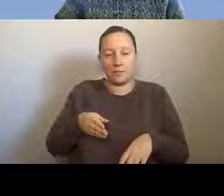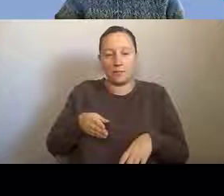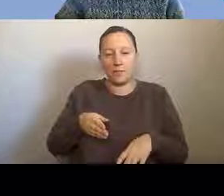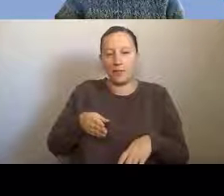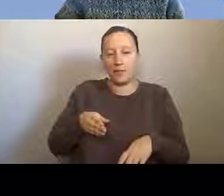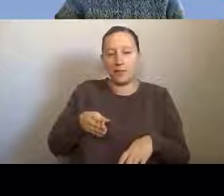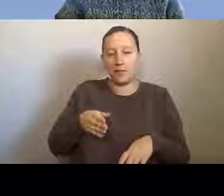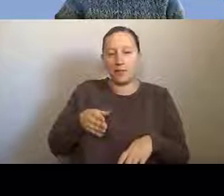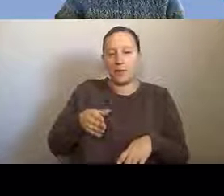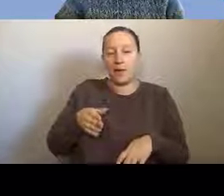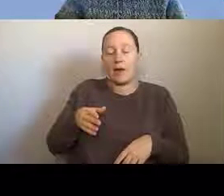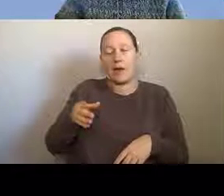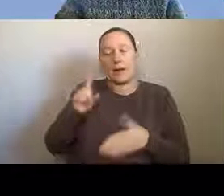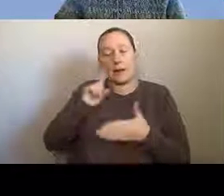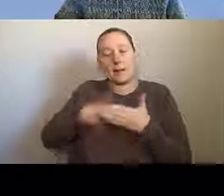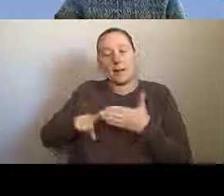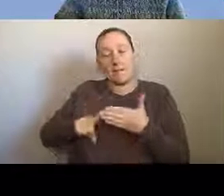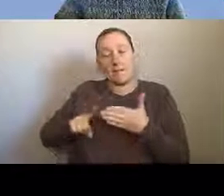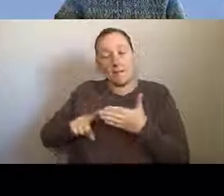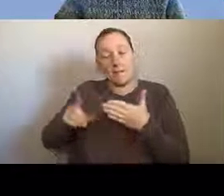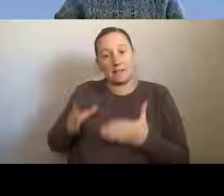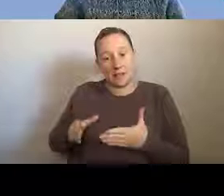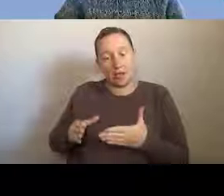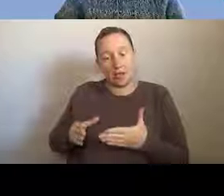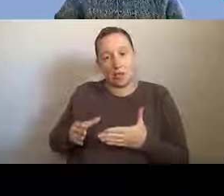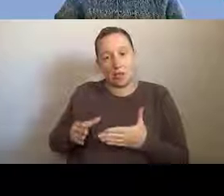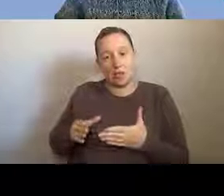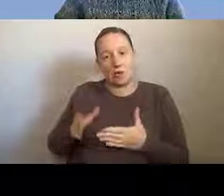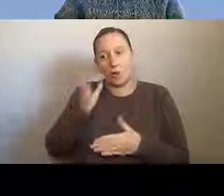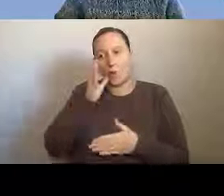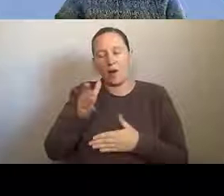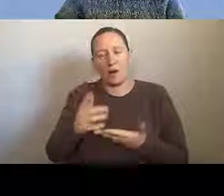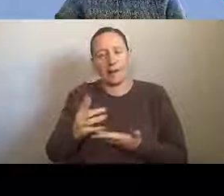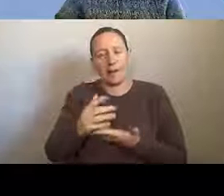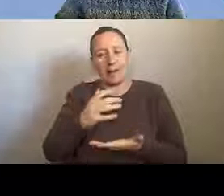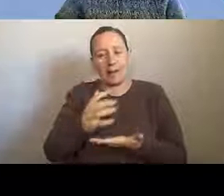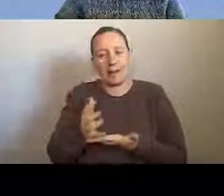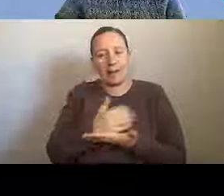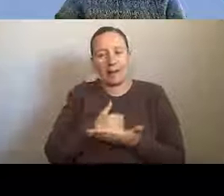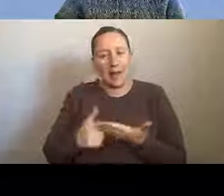conducting research obtains information or biospecimens